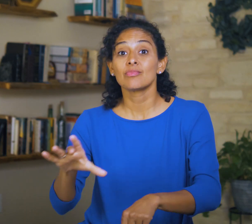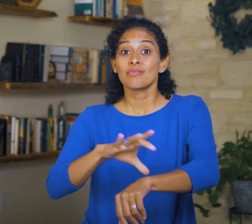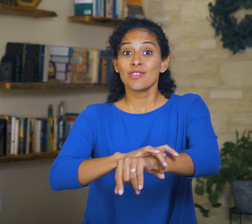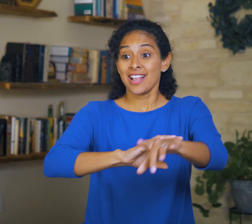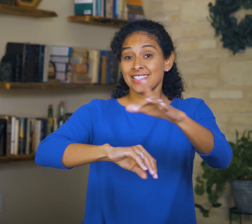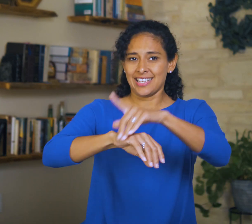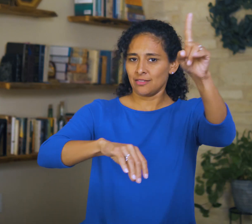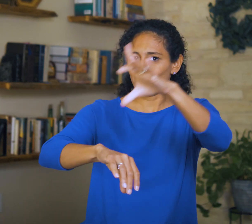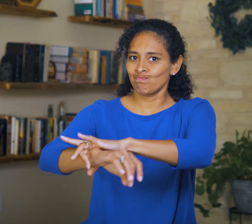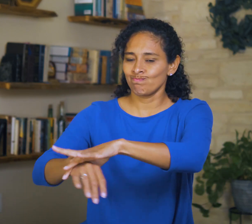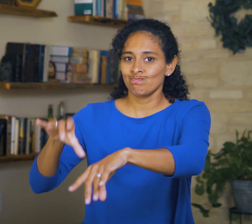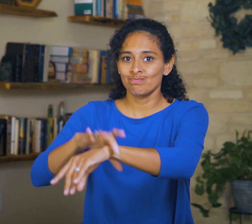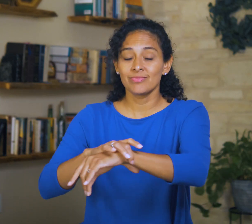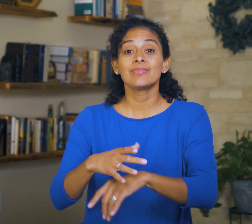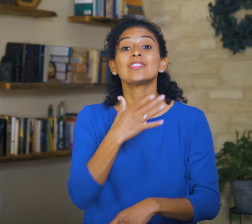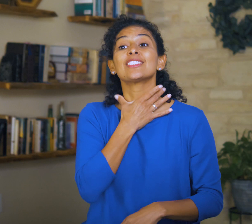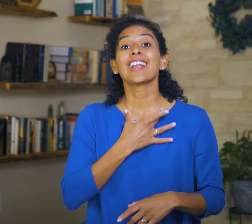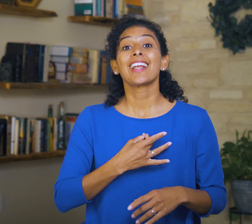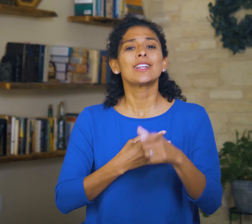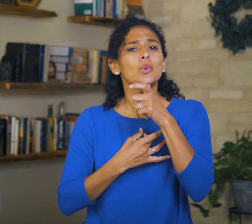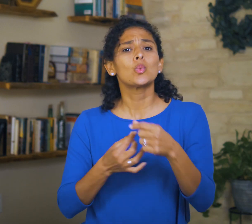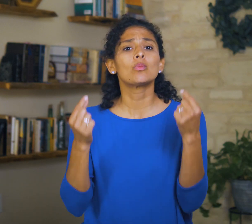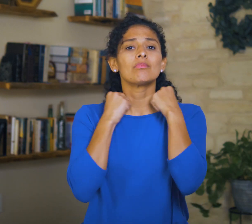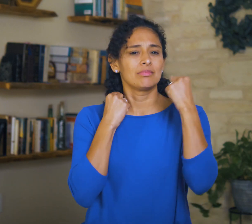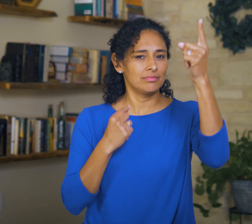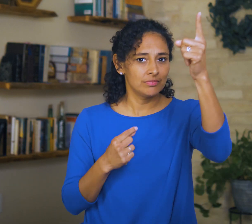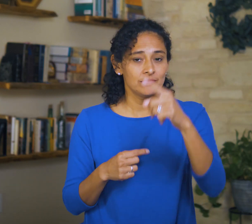I put bracelets on your wrists and a chain on your neck,